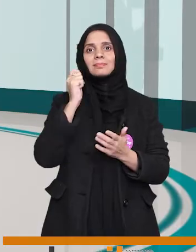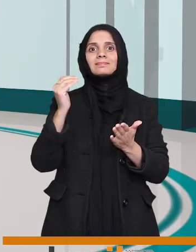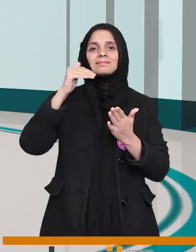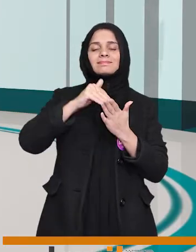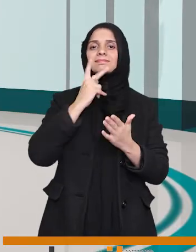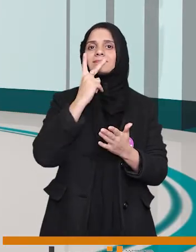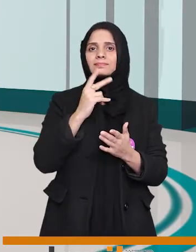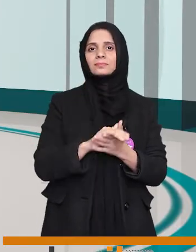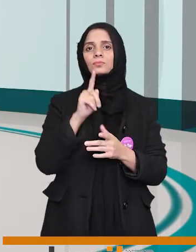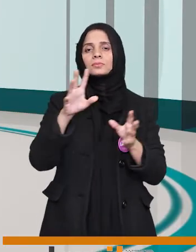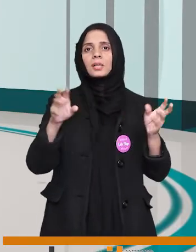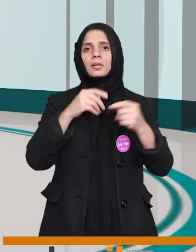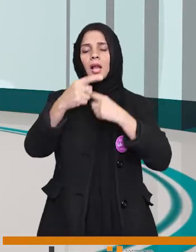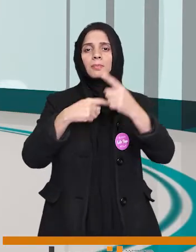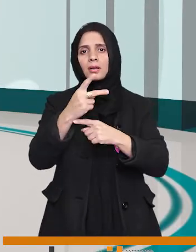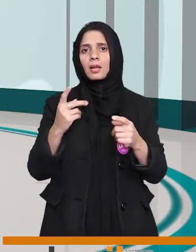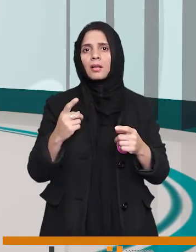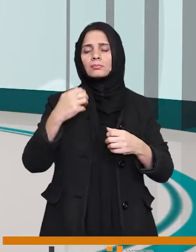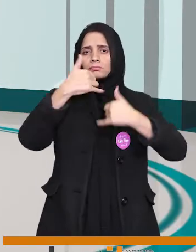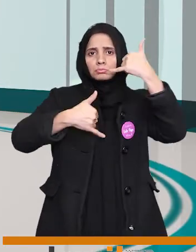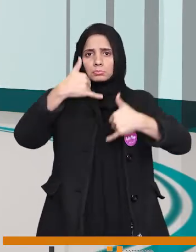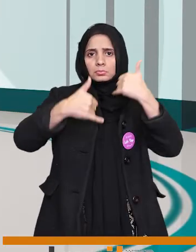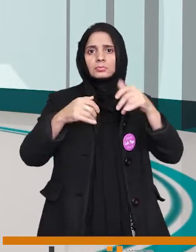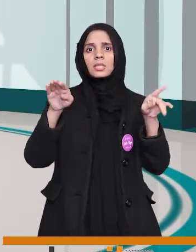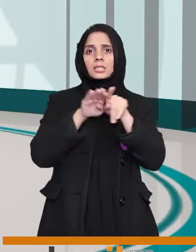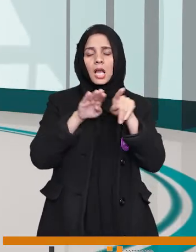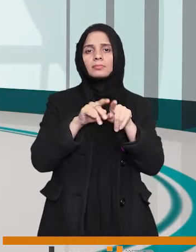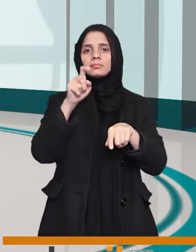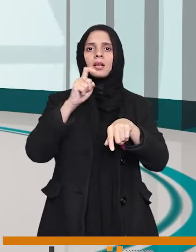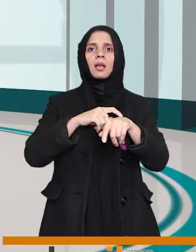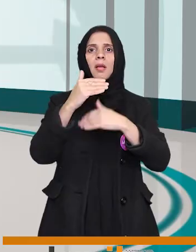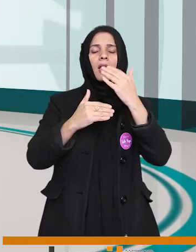All the competition that came around, just disappeared.